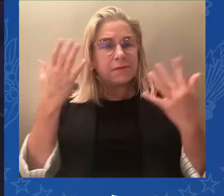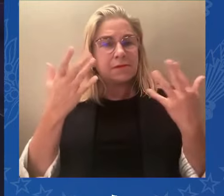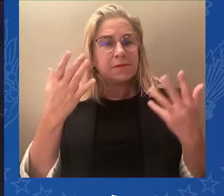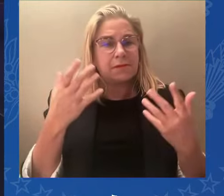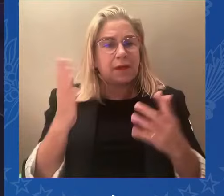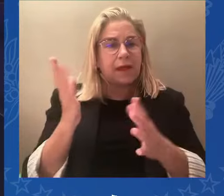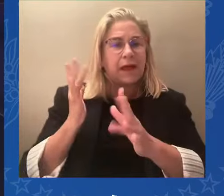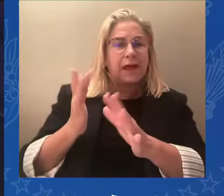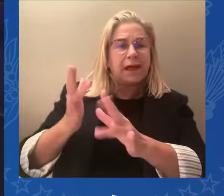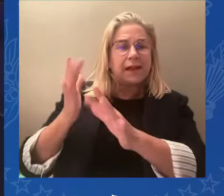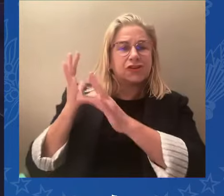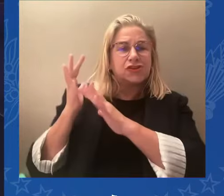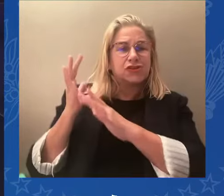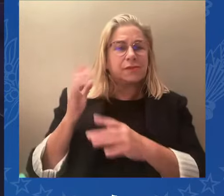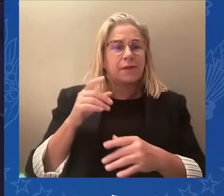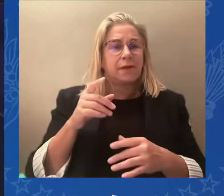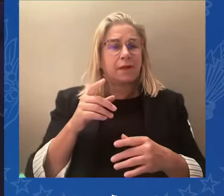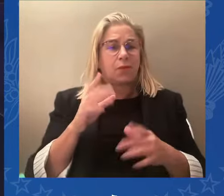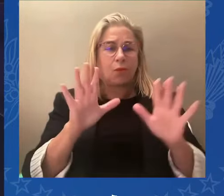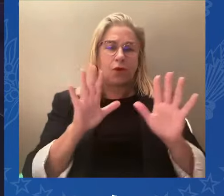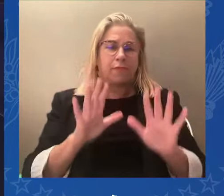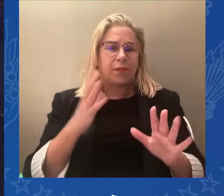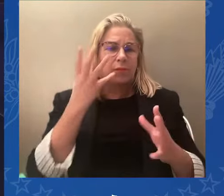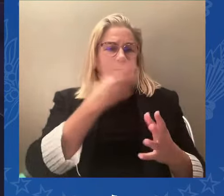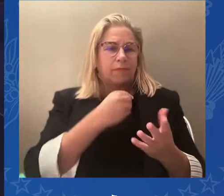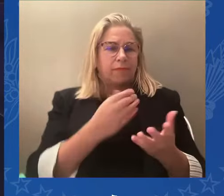about very briefly tonight -- what I see in all of you.